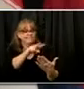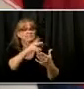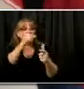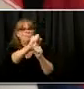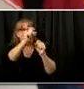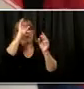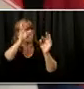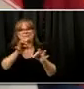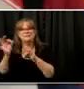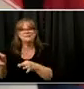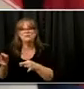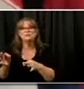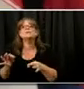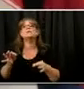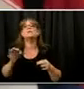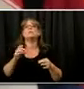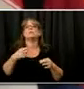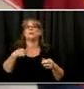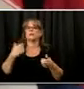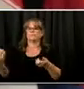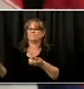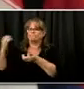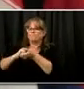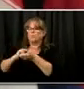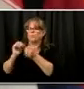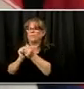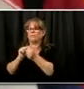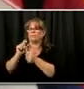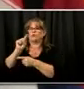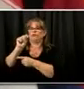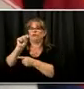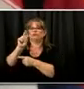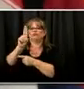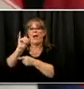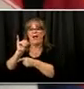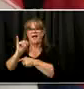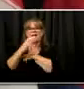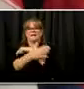our health partner which is tri-county health to lay out here's the best approach to setting